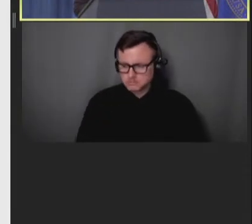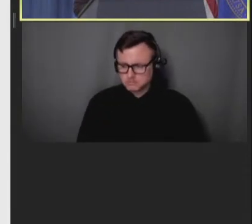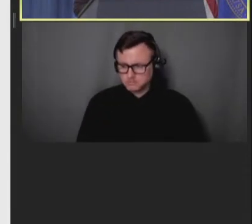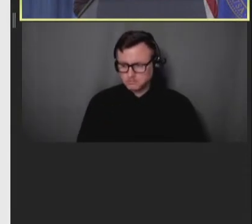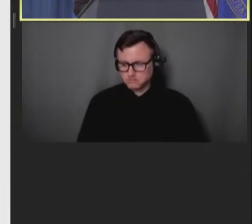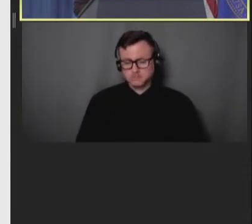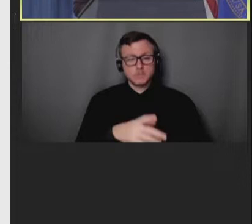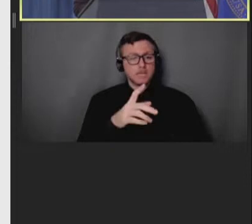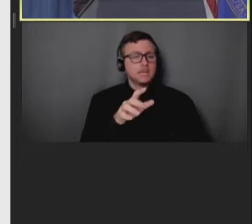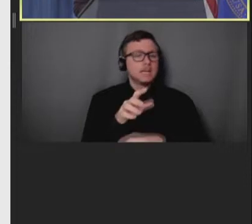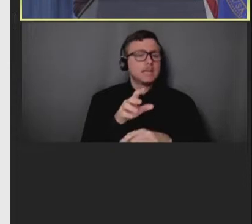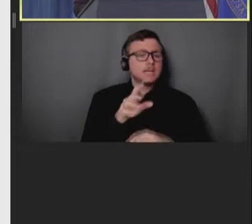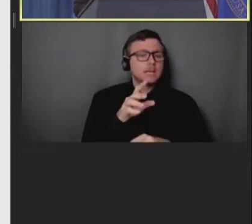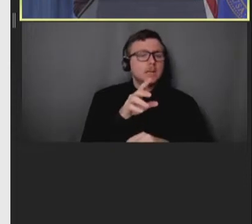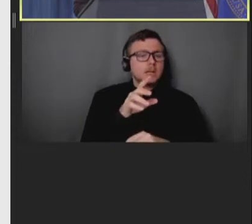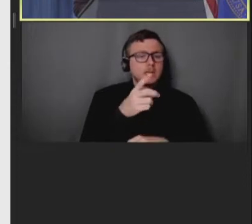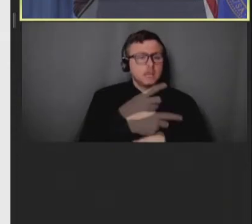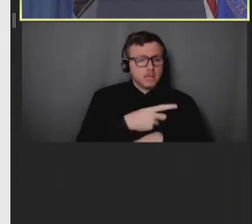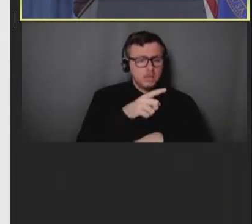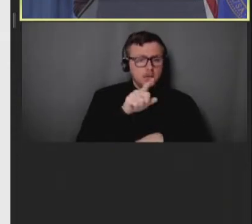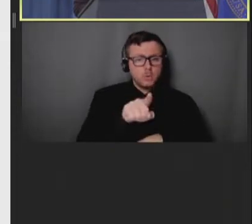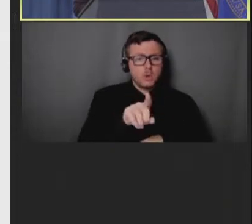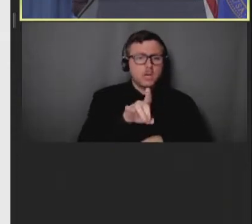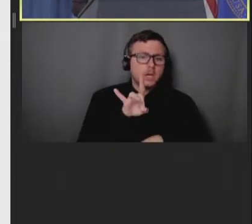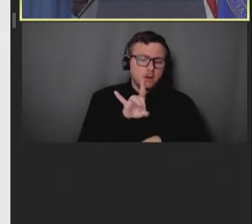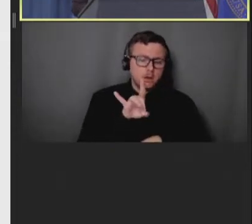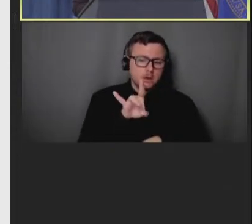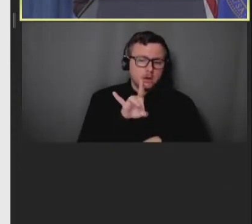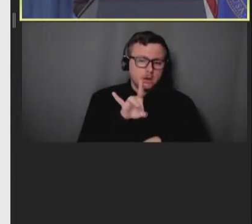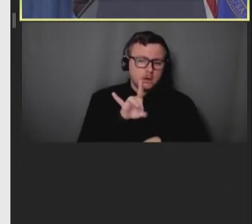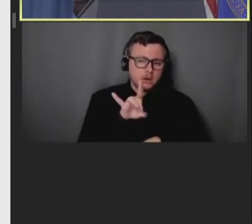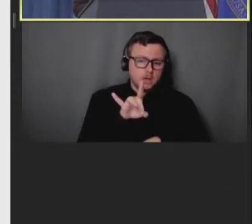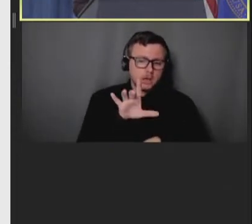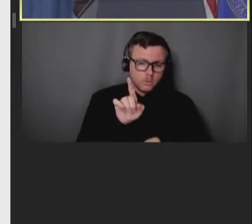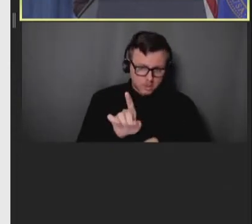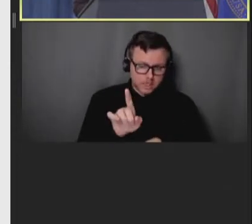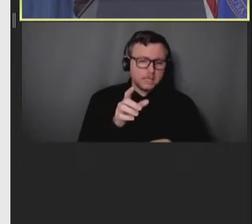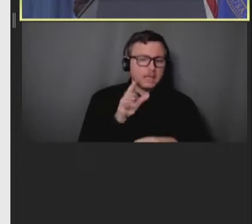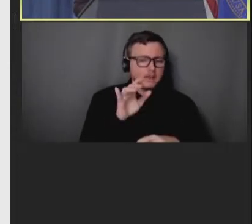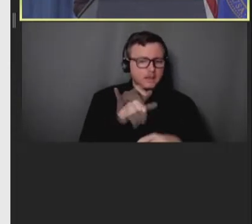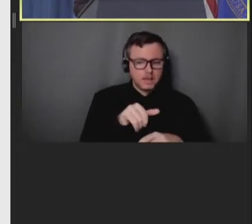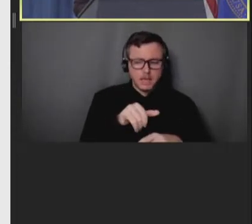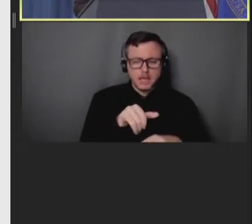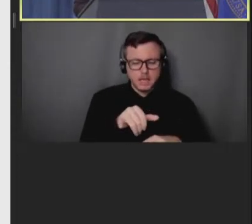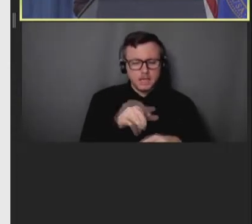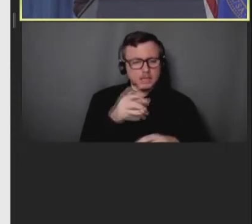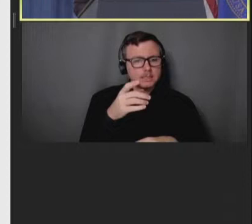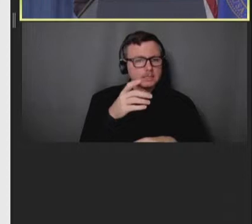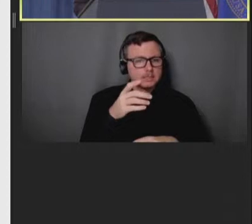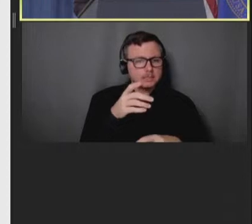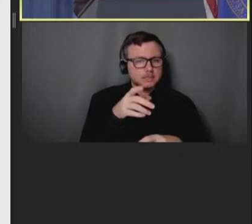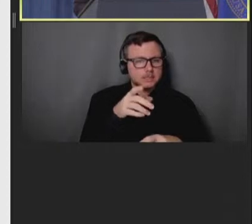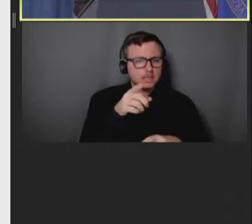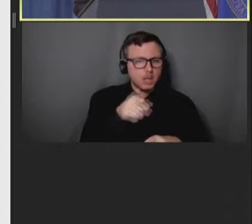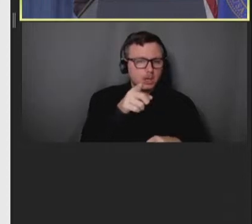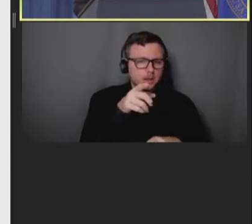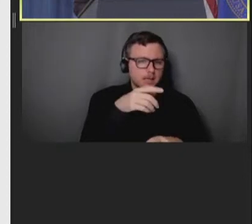This is day -- 181 data in one single group. This is the Moderna Prime followed by the 100